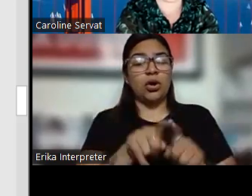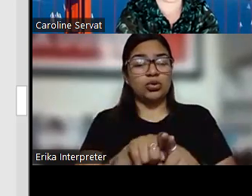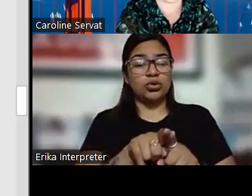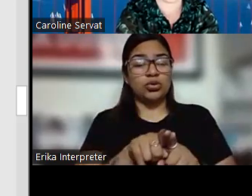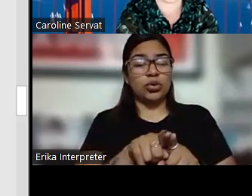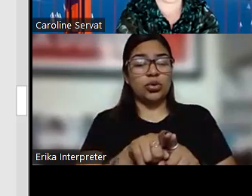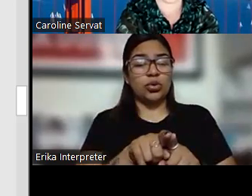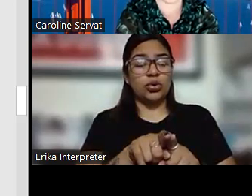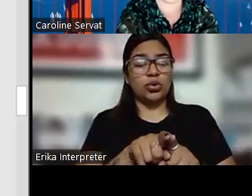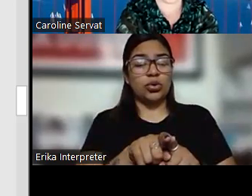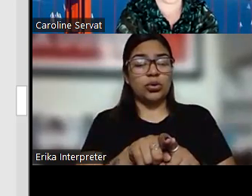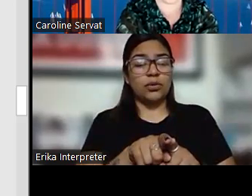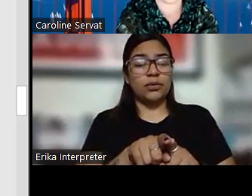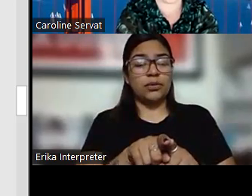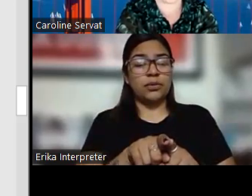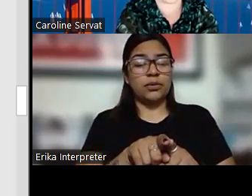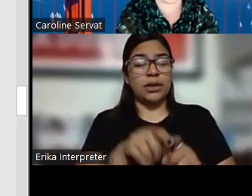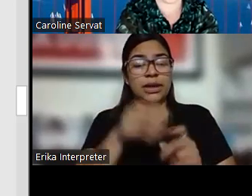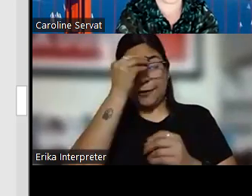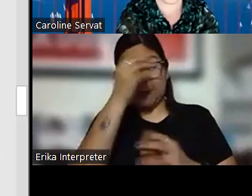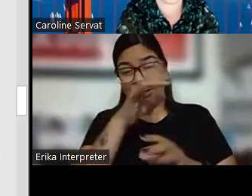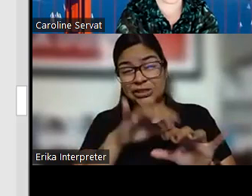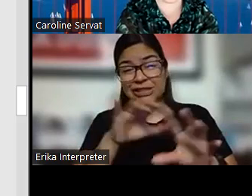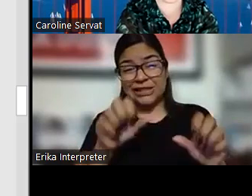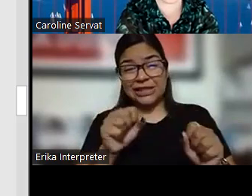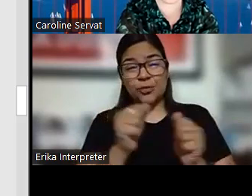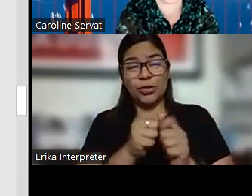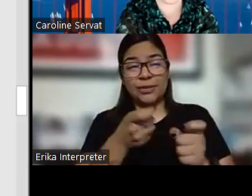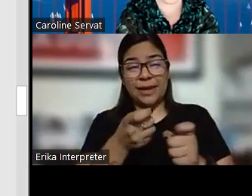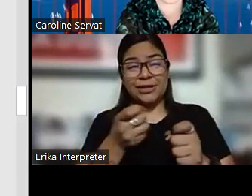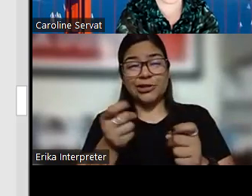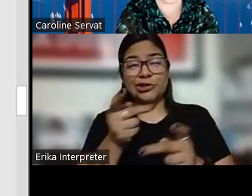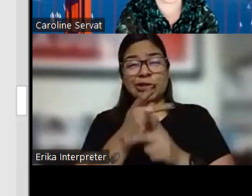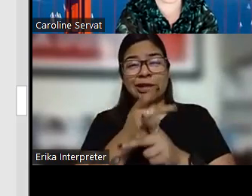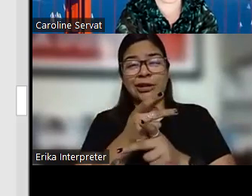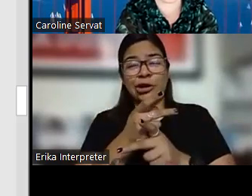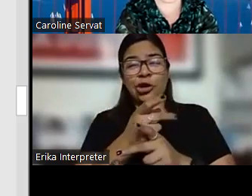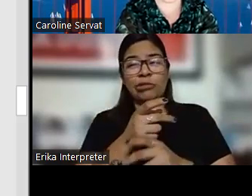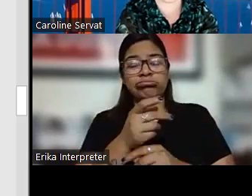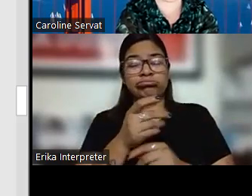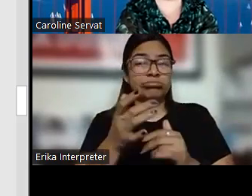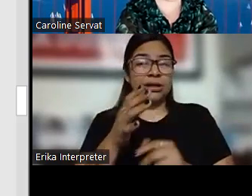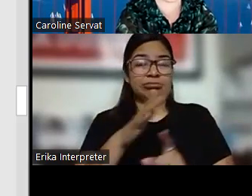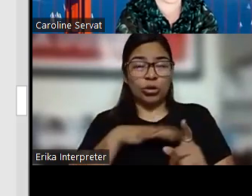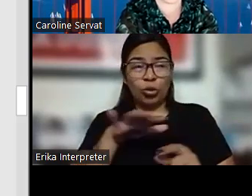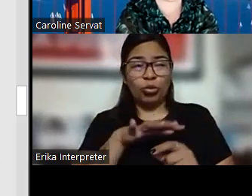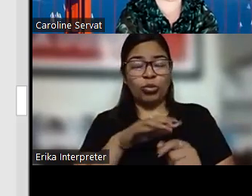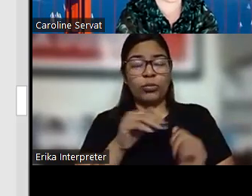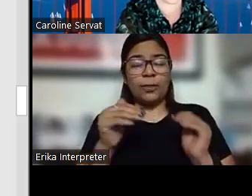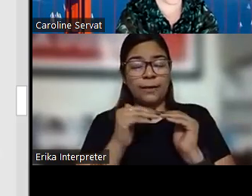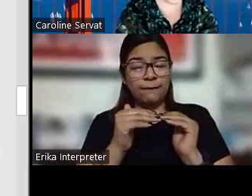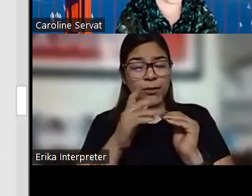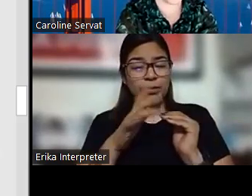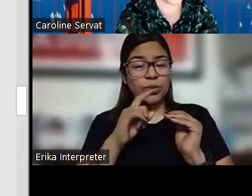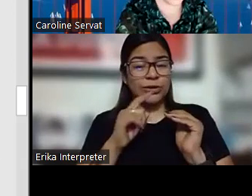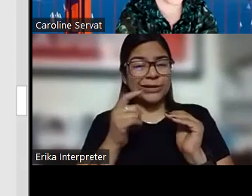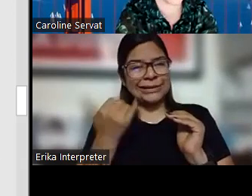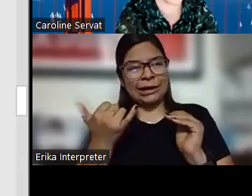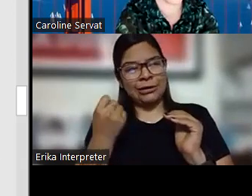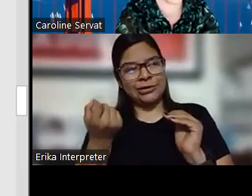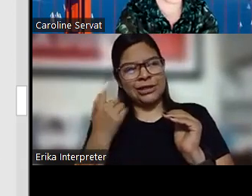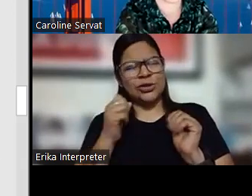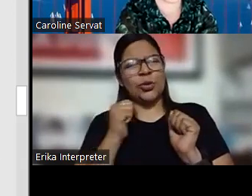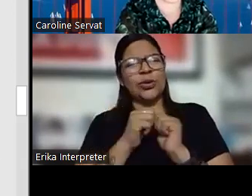um with Managed Care um at the local level um and then you know in terms of the communication pieces